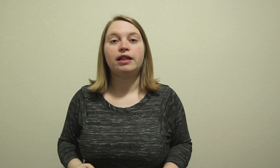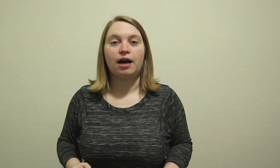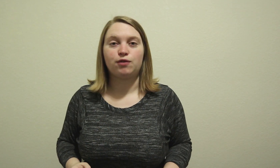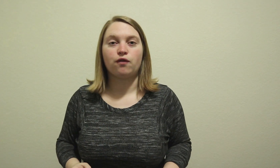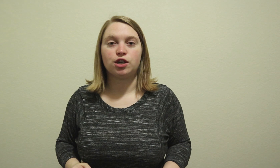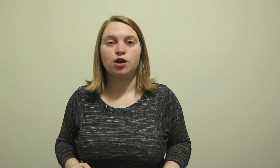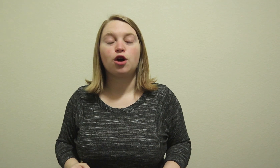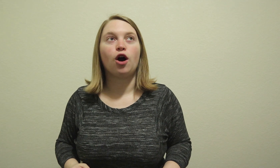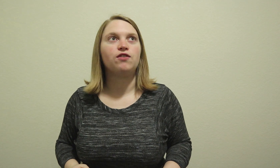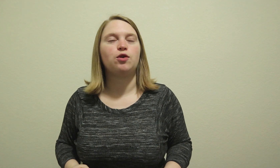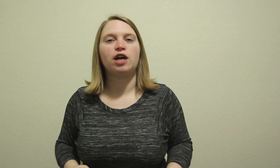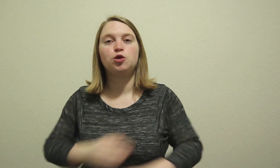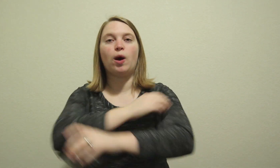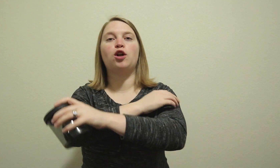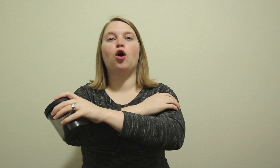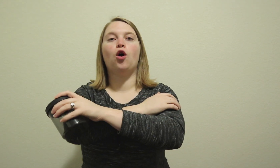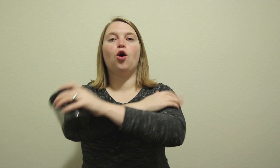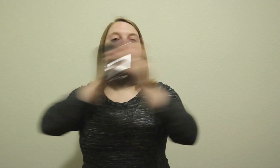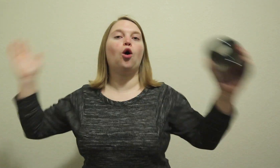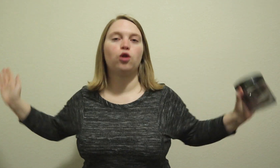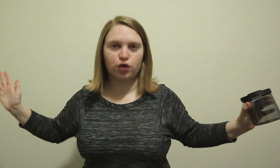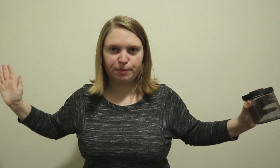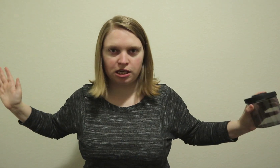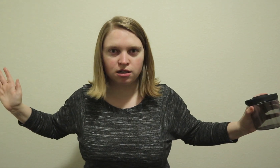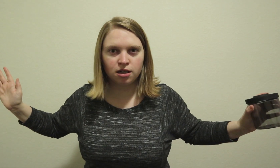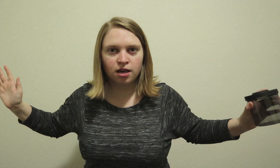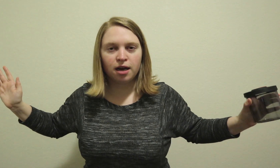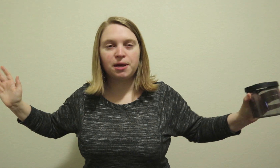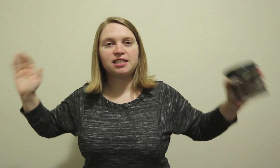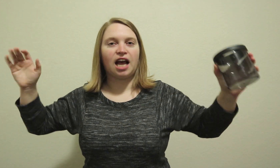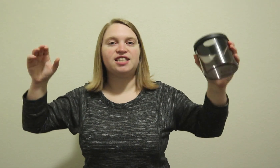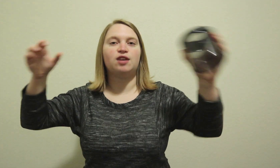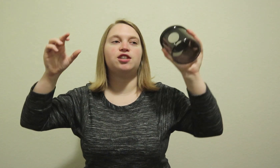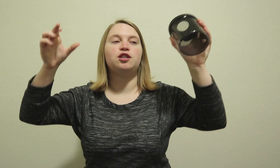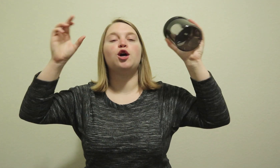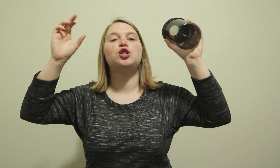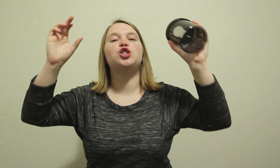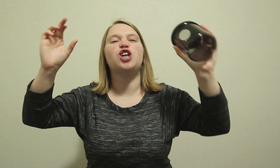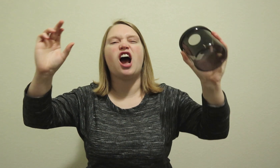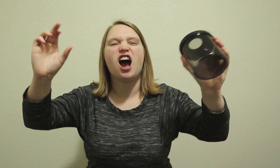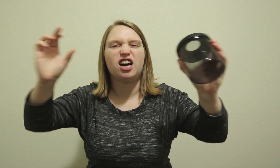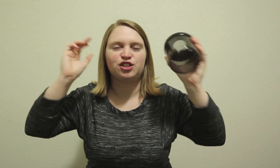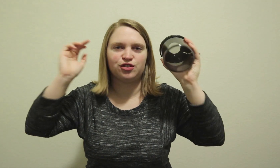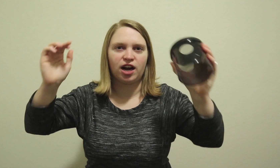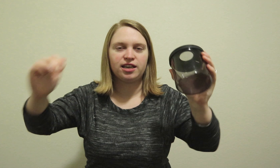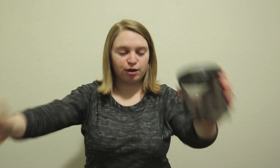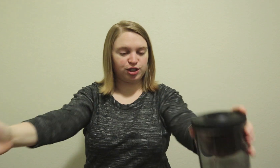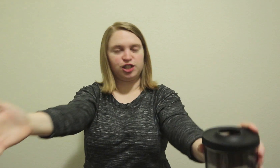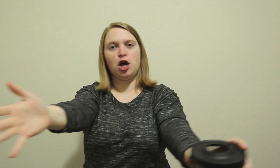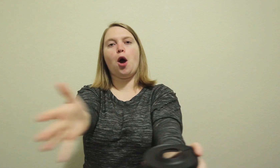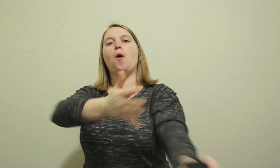the leftover coffee grind just went all over me because I tilted it just right, it just